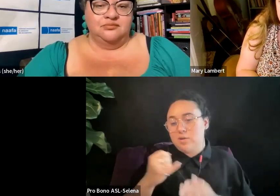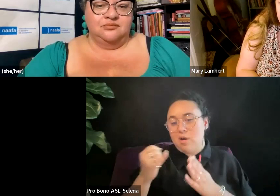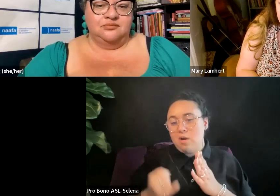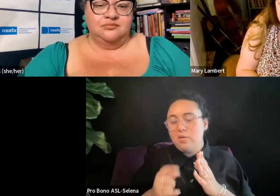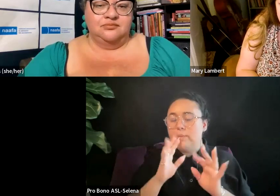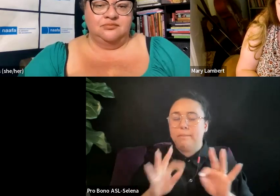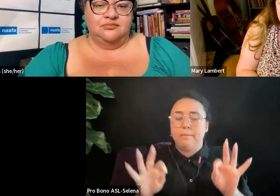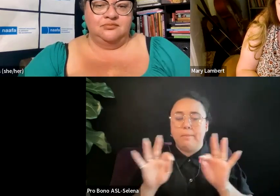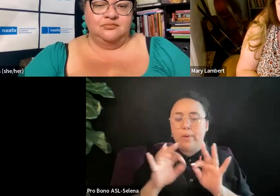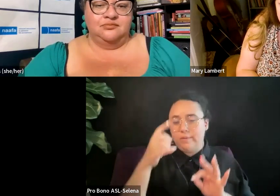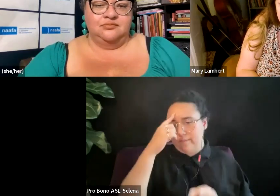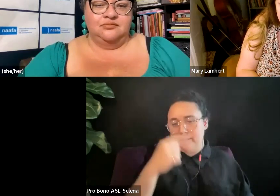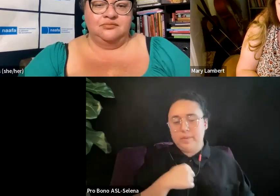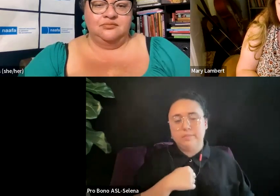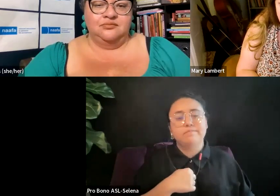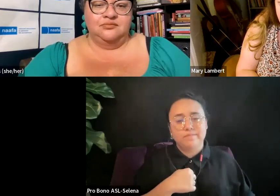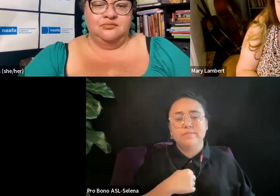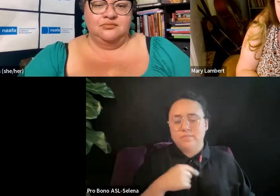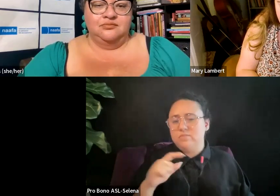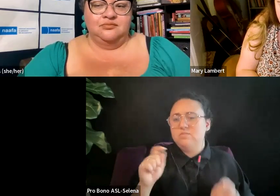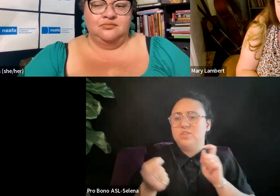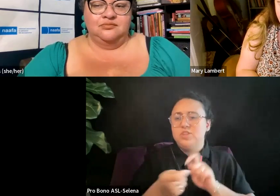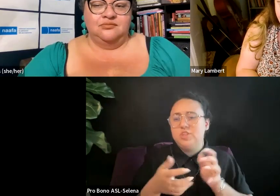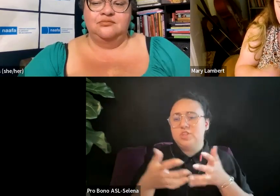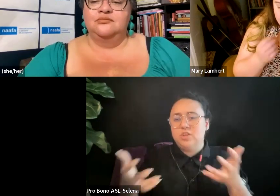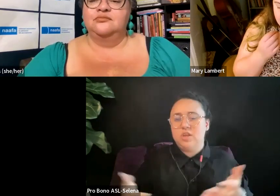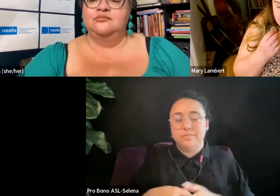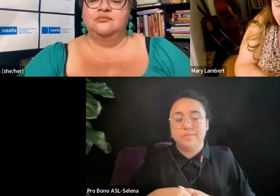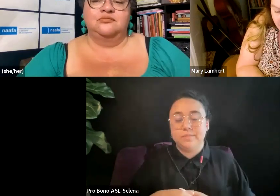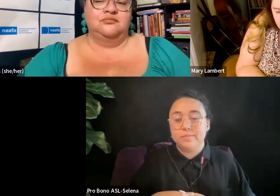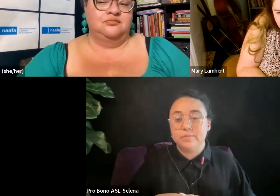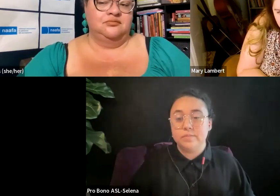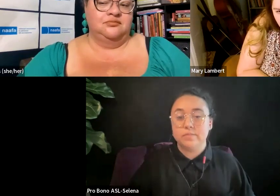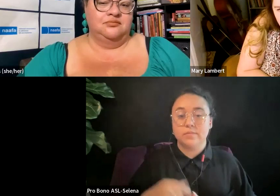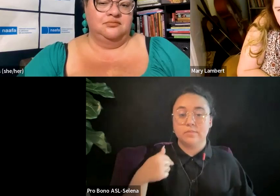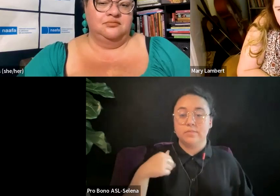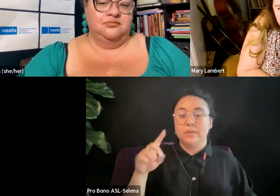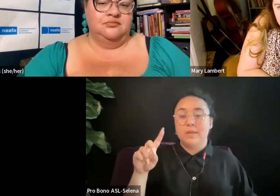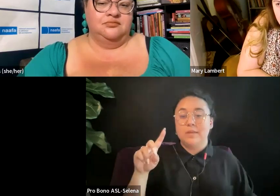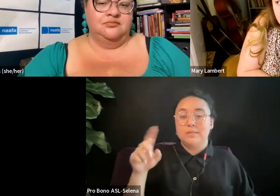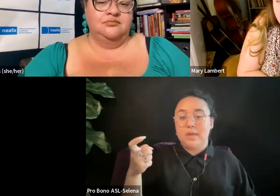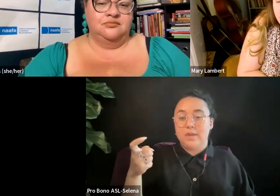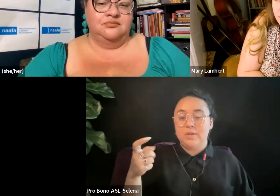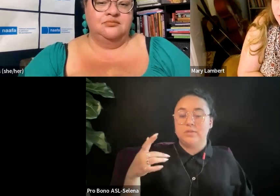and I was diagnosed bipolar when I was about 12.